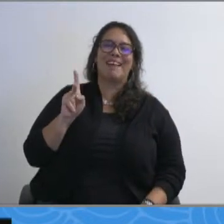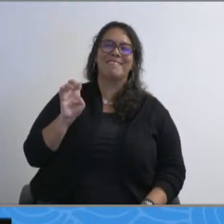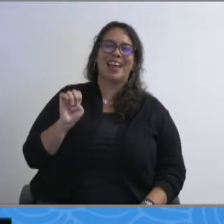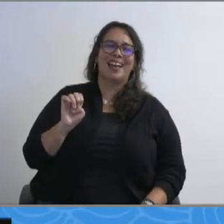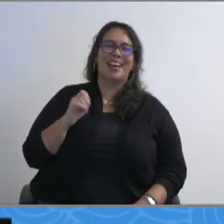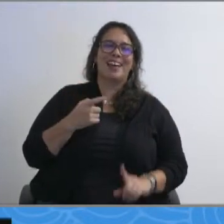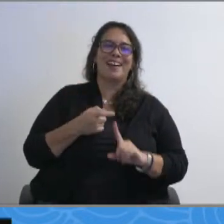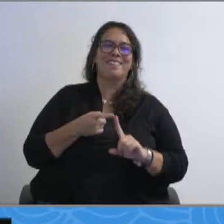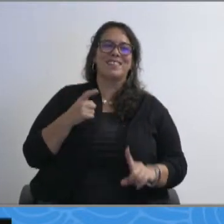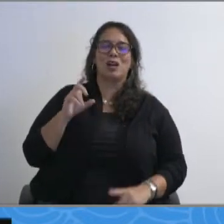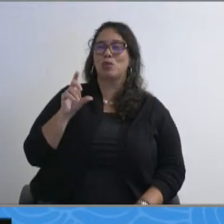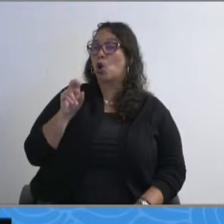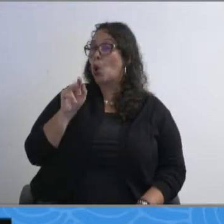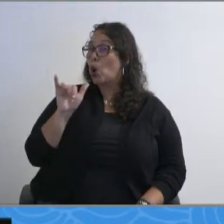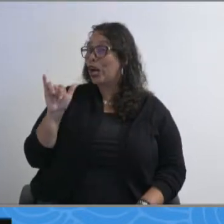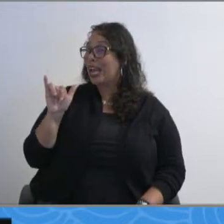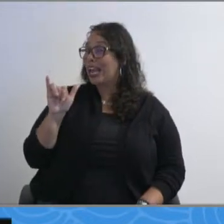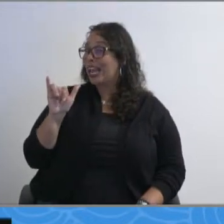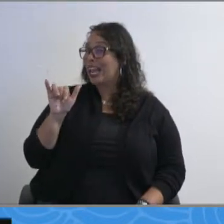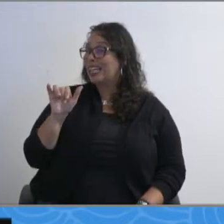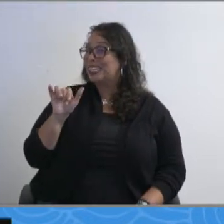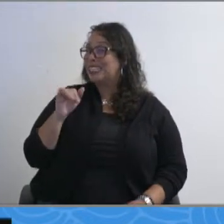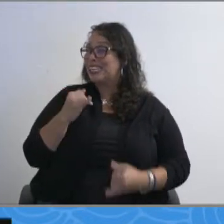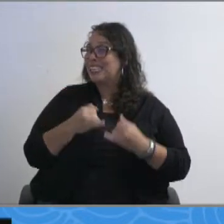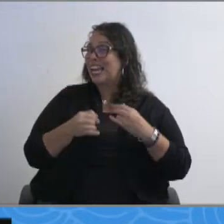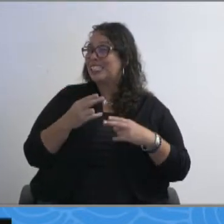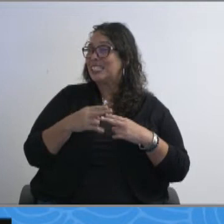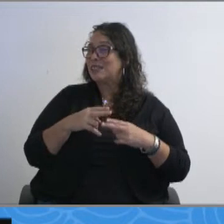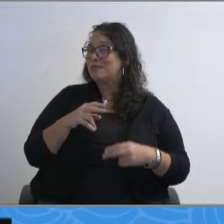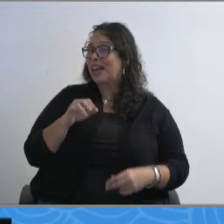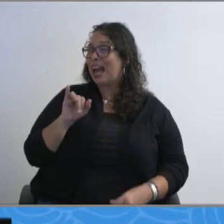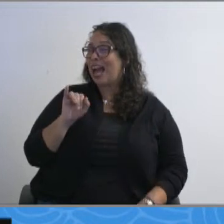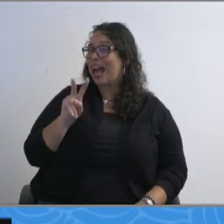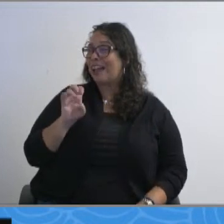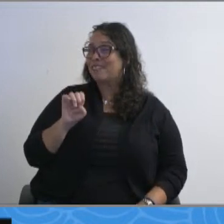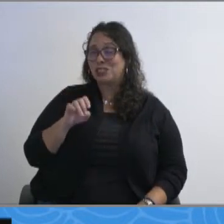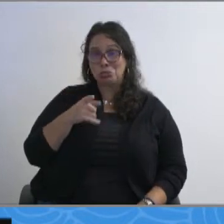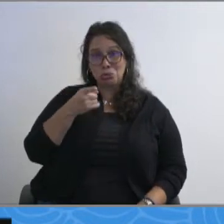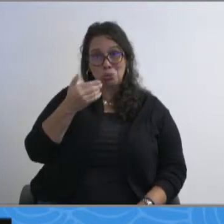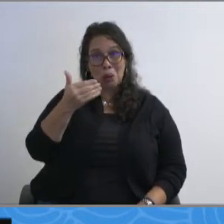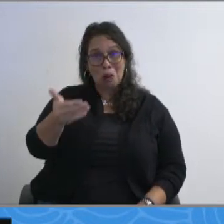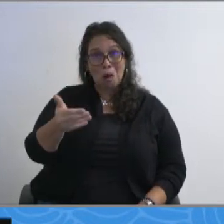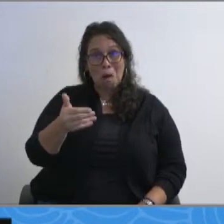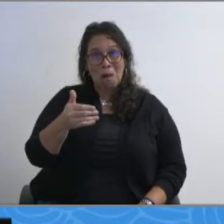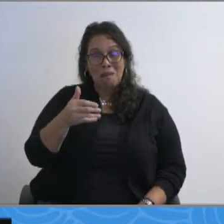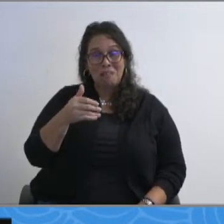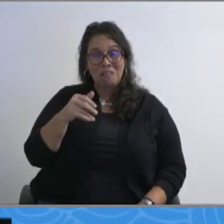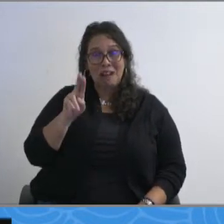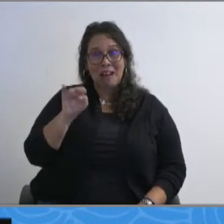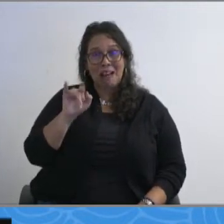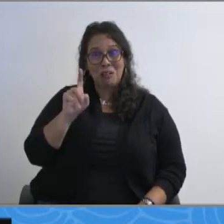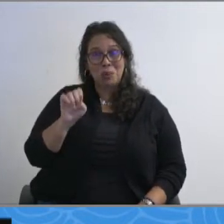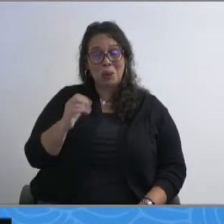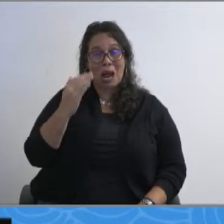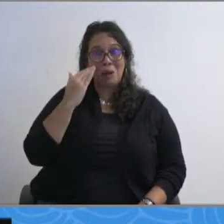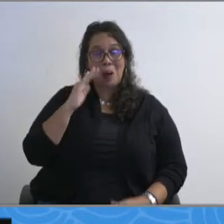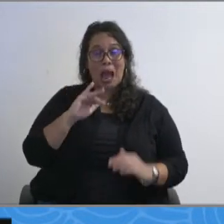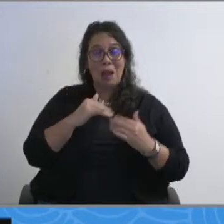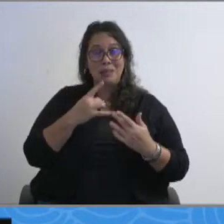Oh, is it Eide? Corey, do you wanna unmute, so I know how to pronounce your last name correctly?